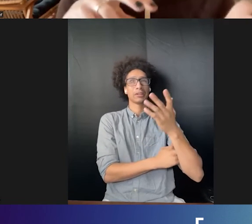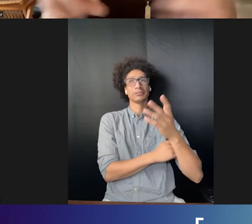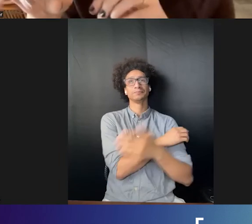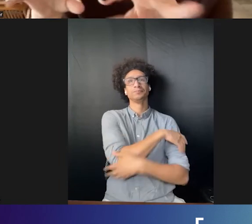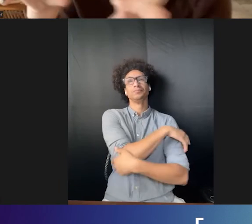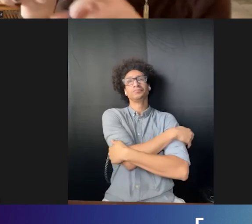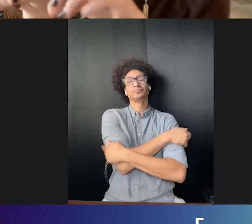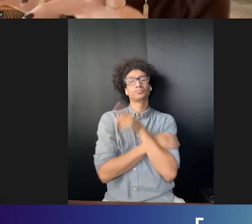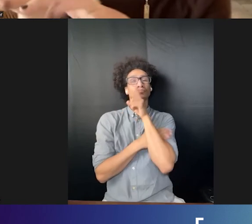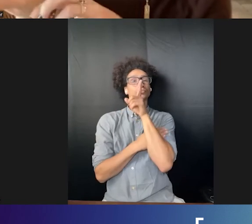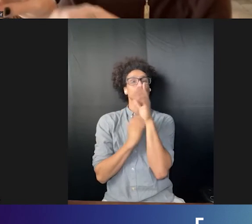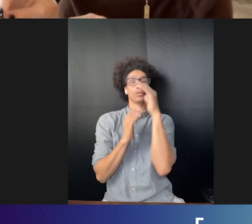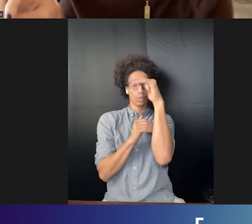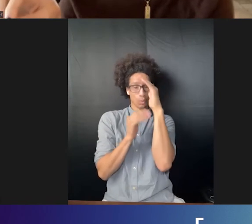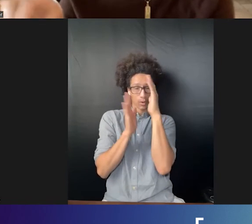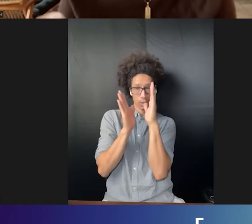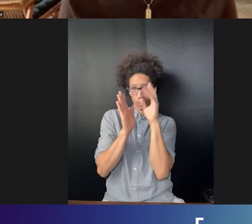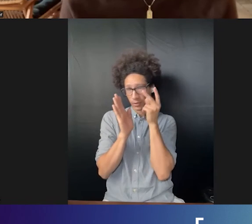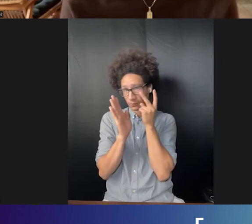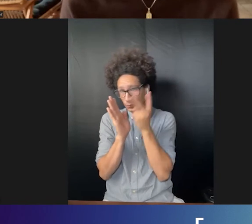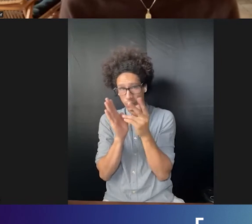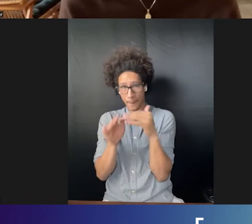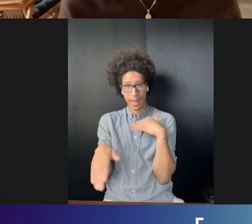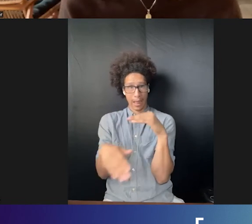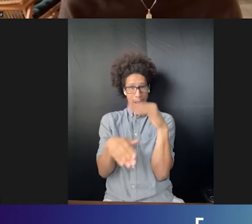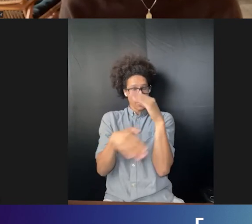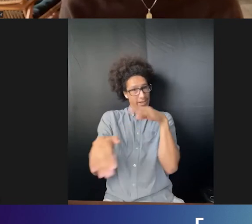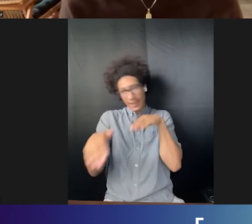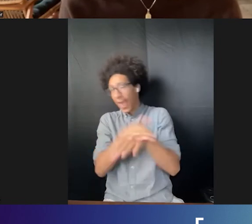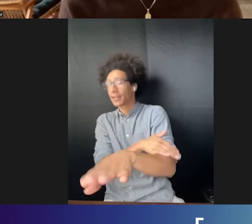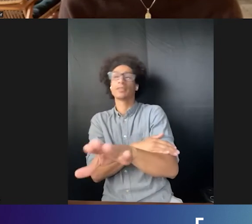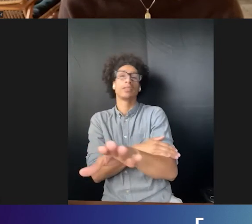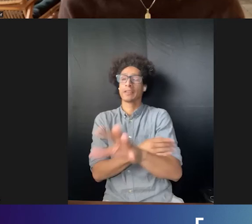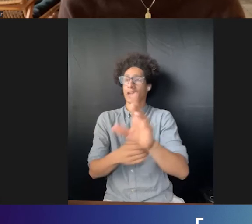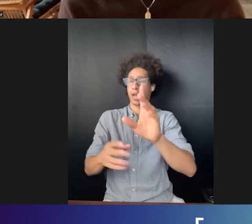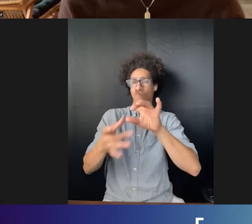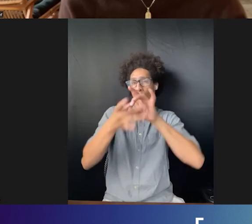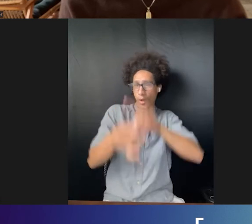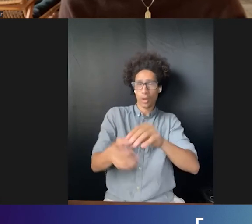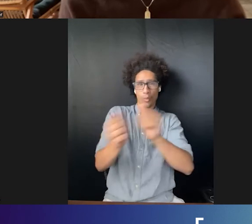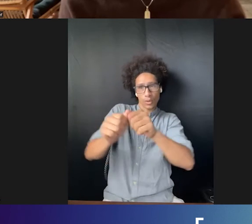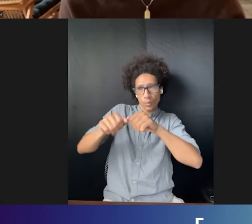different pieces of distribution was possible in a way that I just don't know if it's possible in the same way.